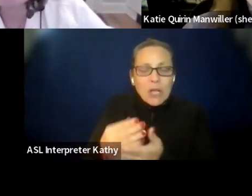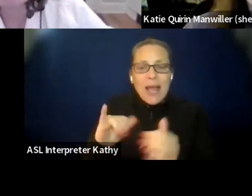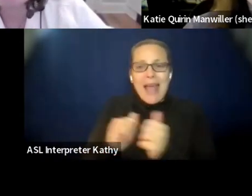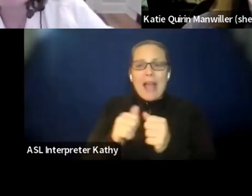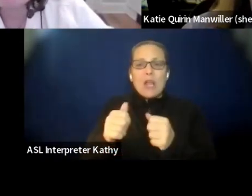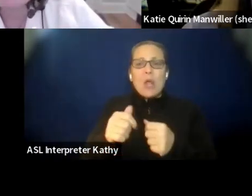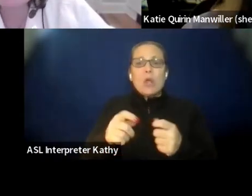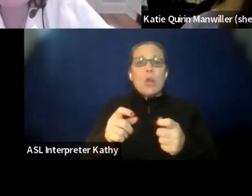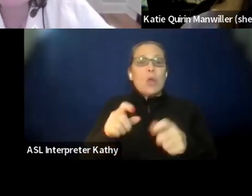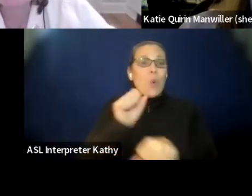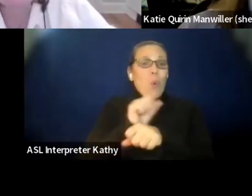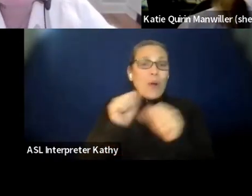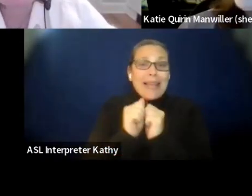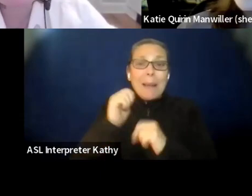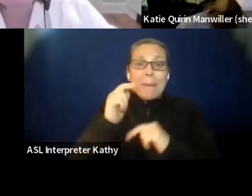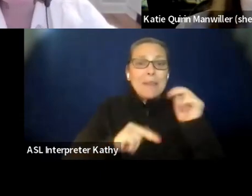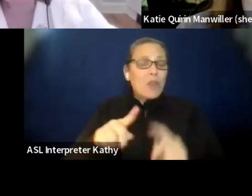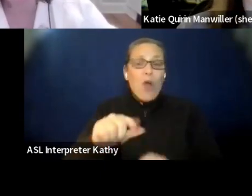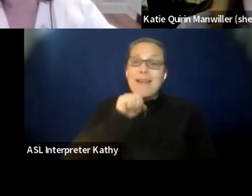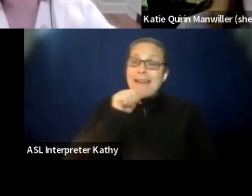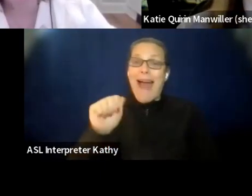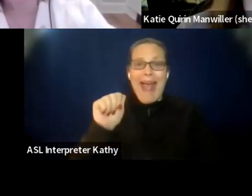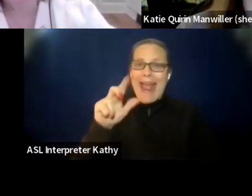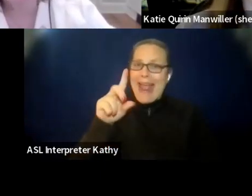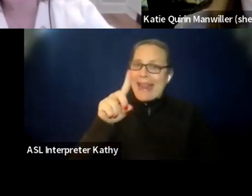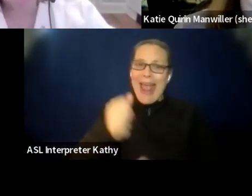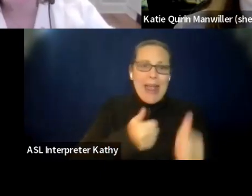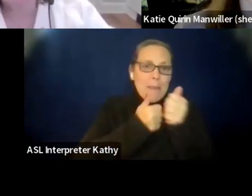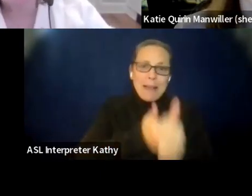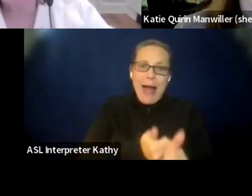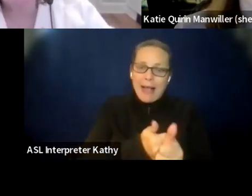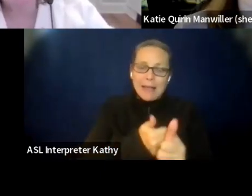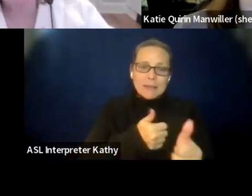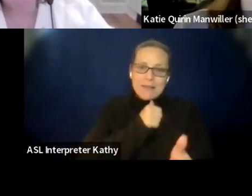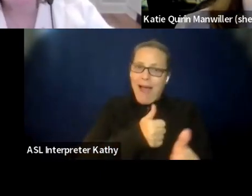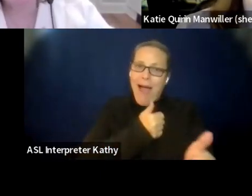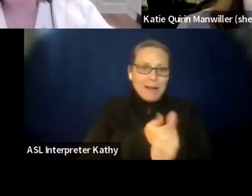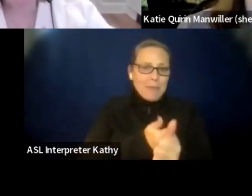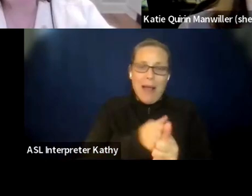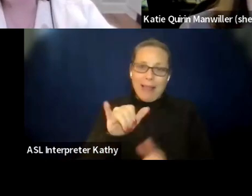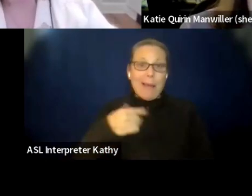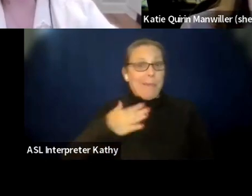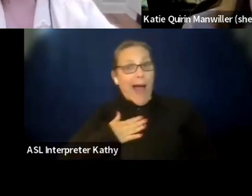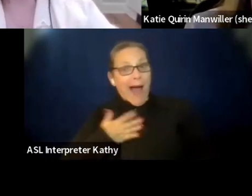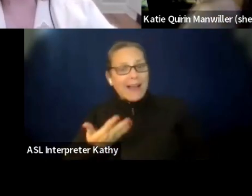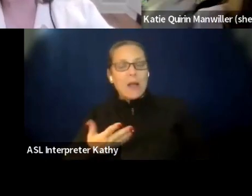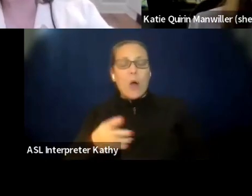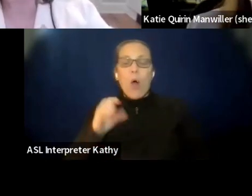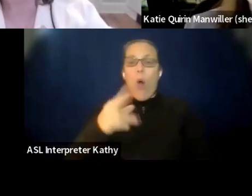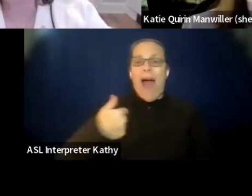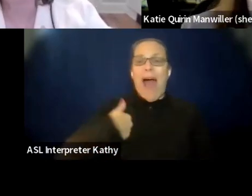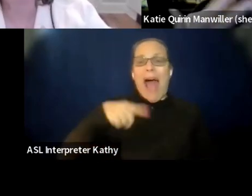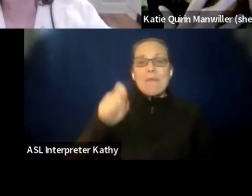culture of working on shoestring budgets and dealing with buildings that are not